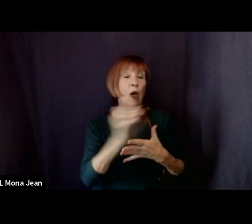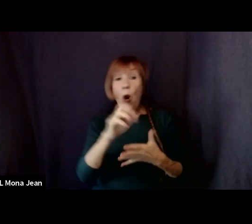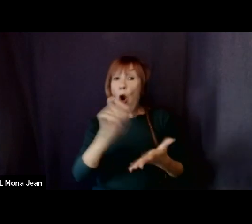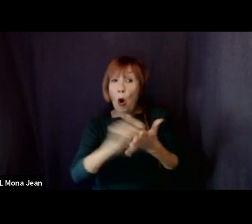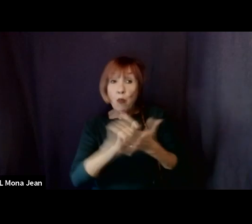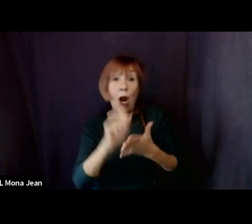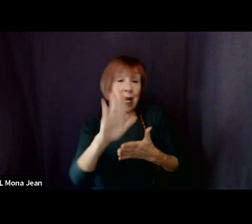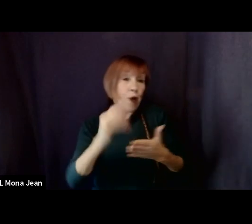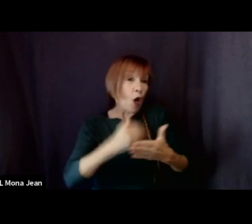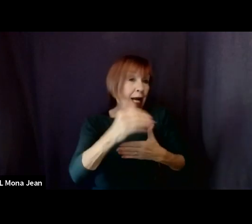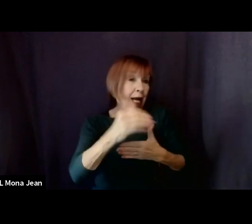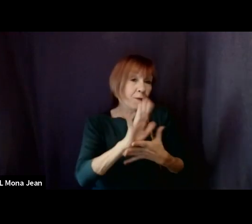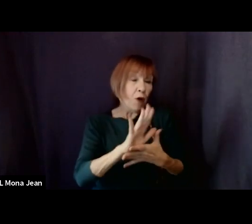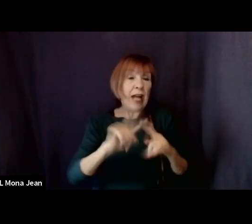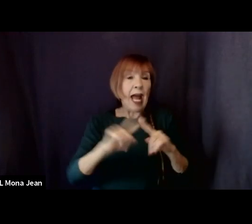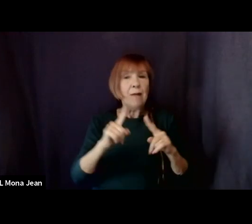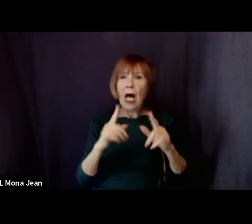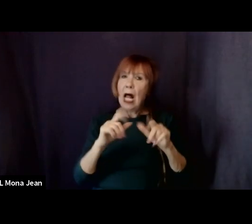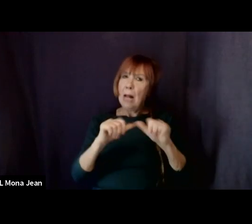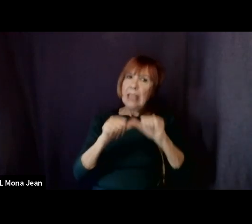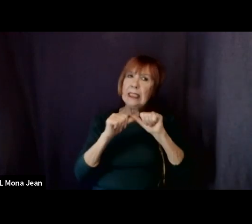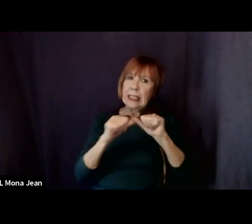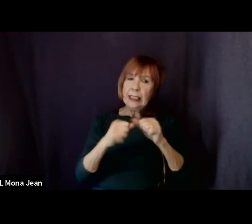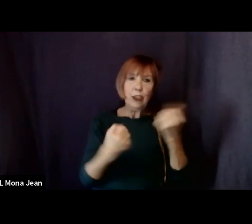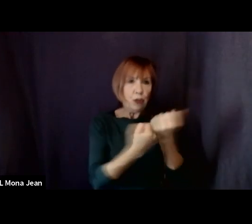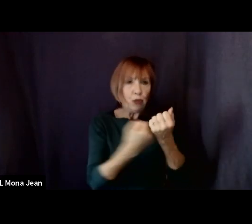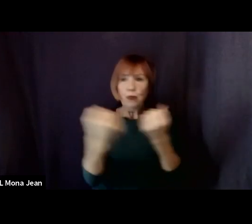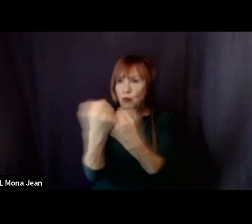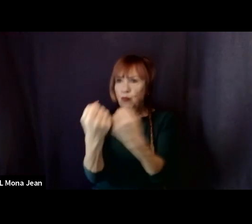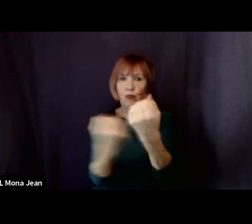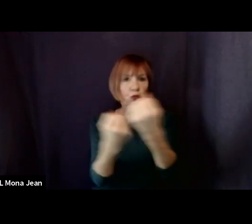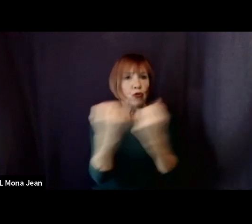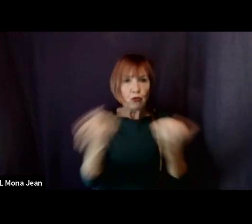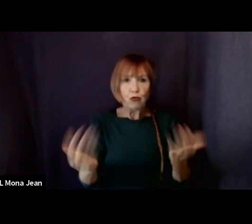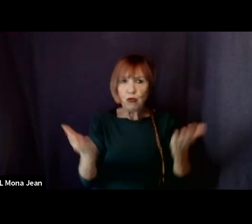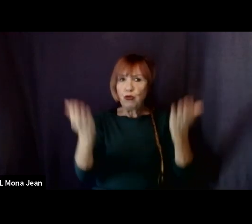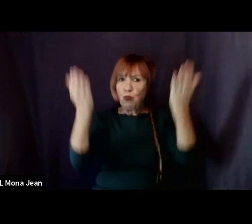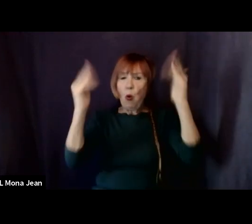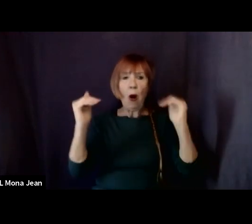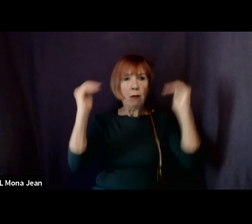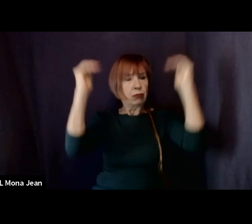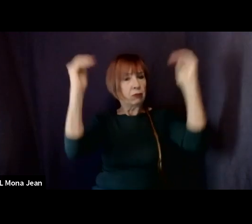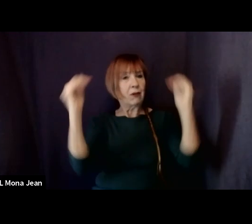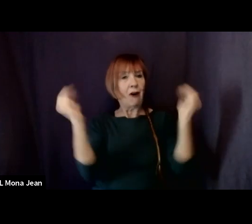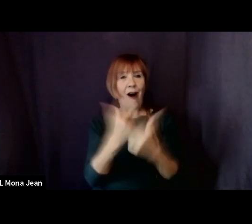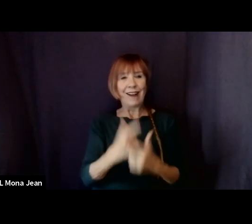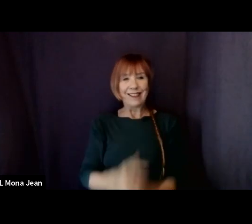let's just keep on lifting each other up together. Awesome, so here we go.